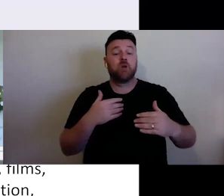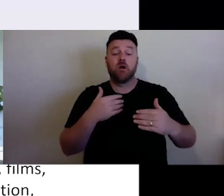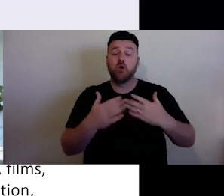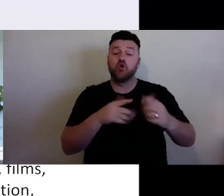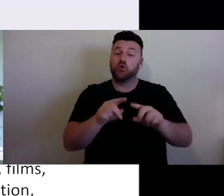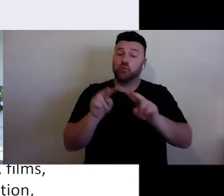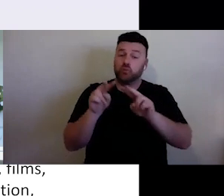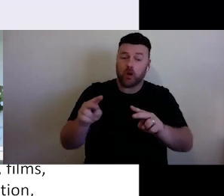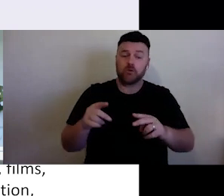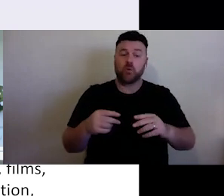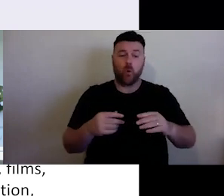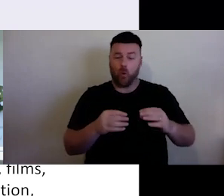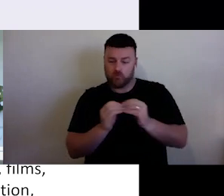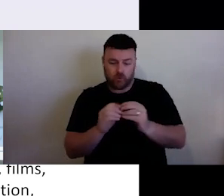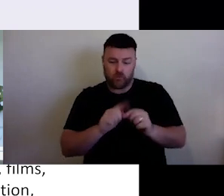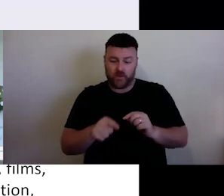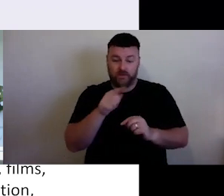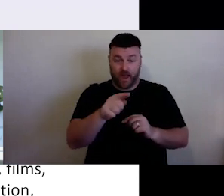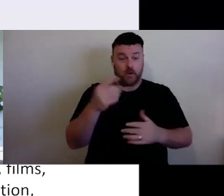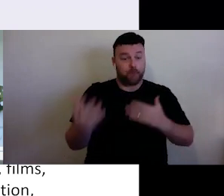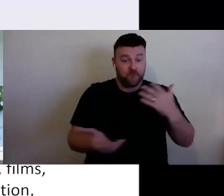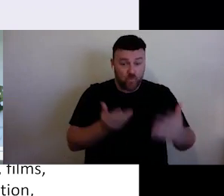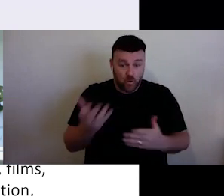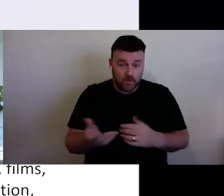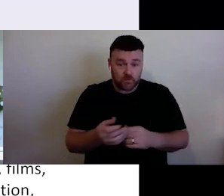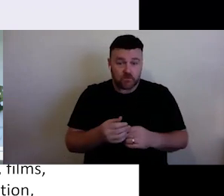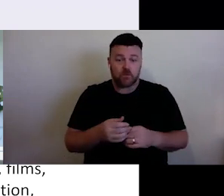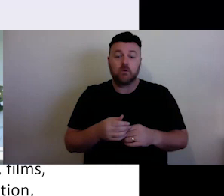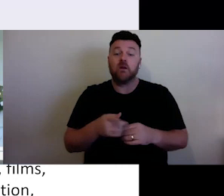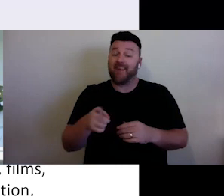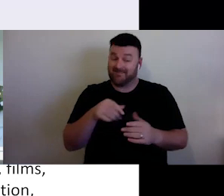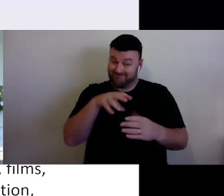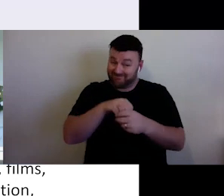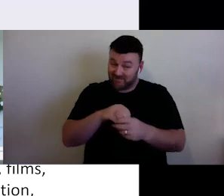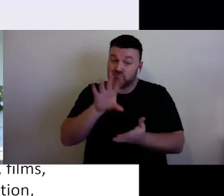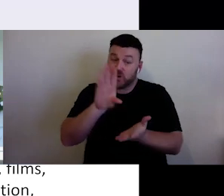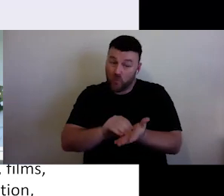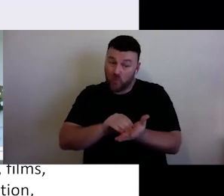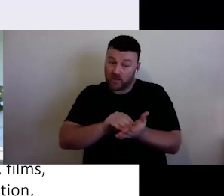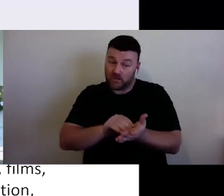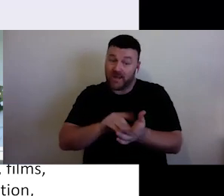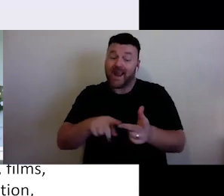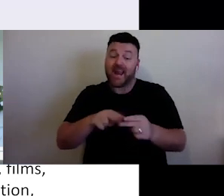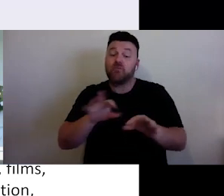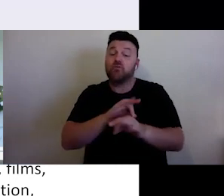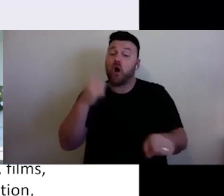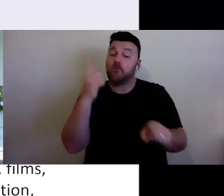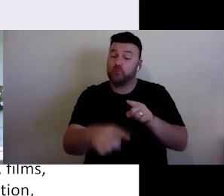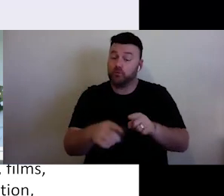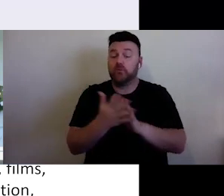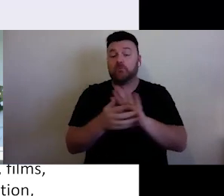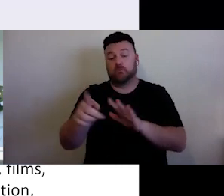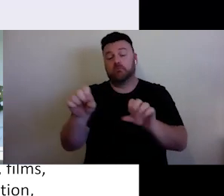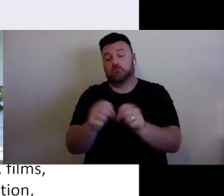control how our chur is shared, used and accessed by others". Then it